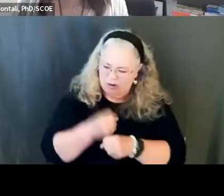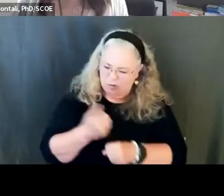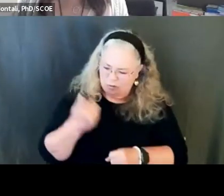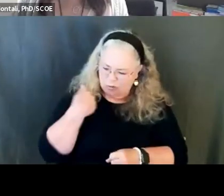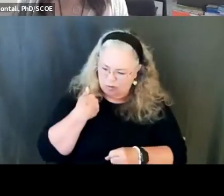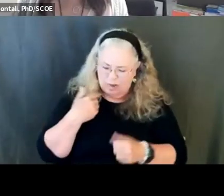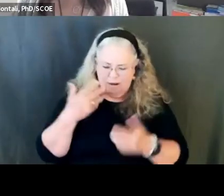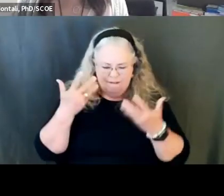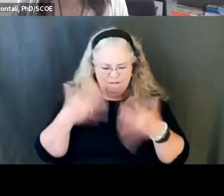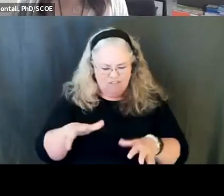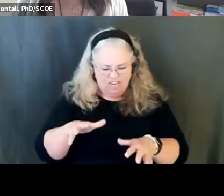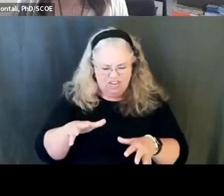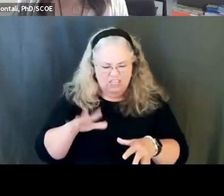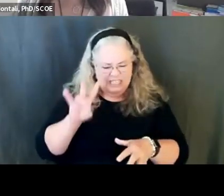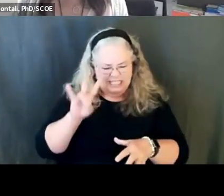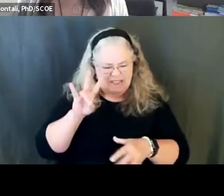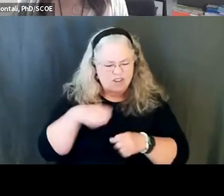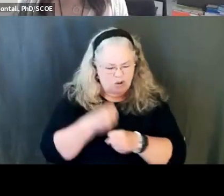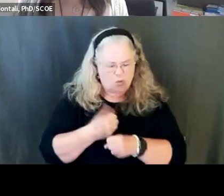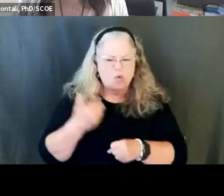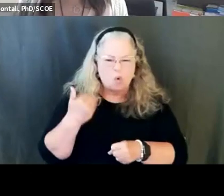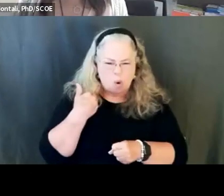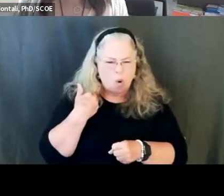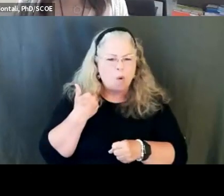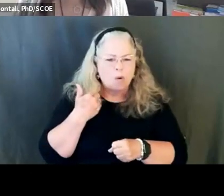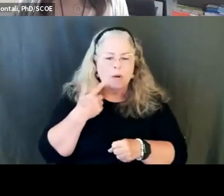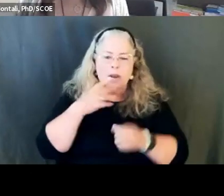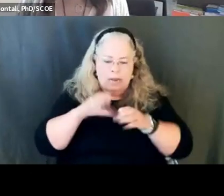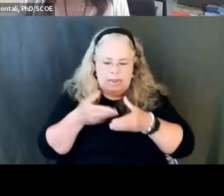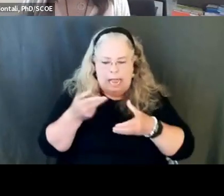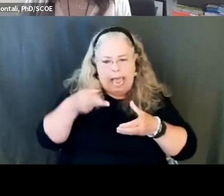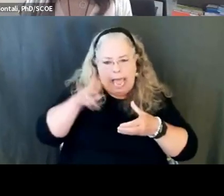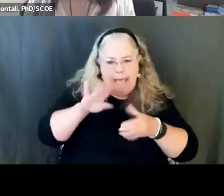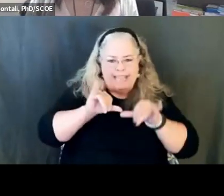seven years ago which it was kind of a a hub of engineering of play for the campus. Doesn't mean